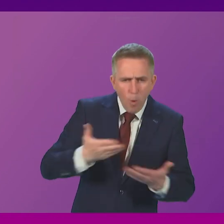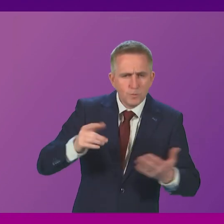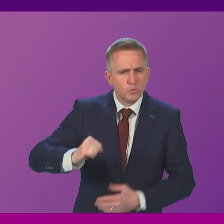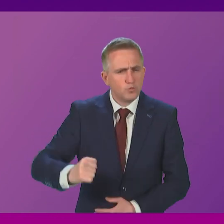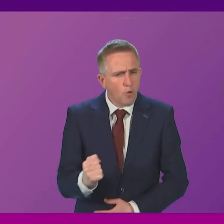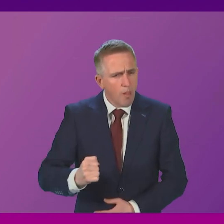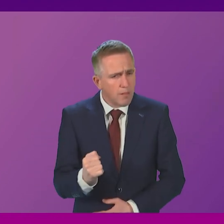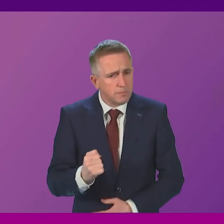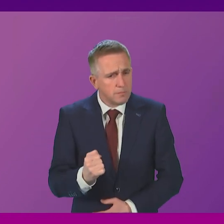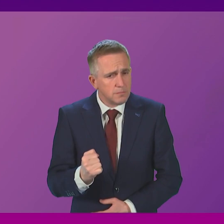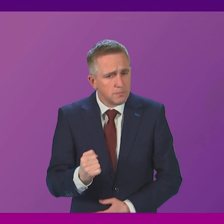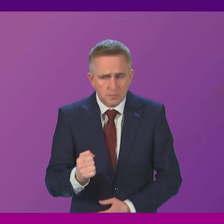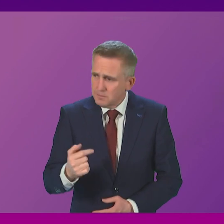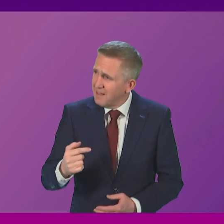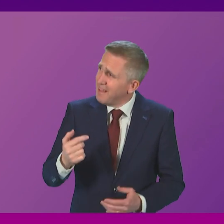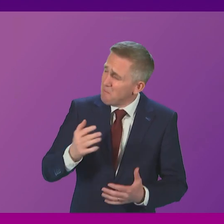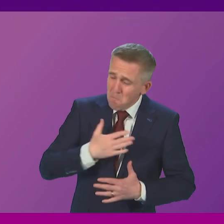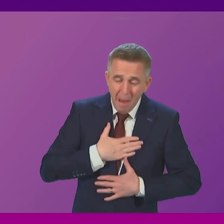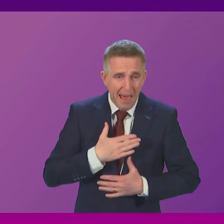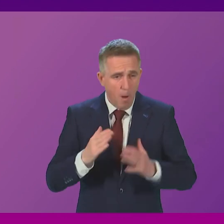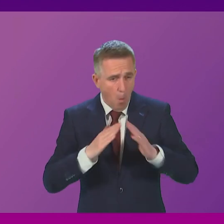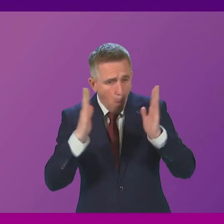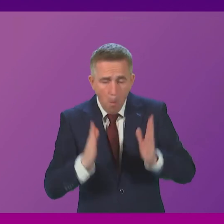that I have ever called, and will ever call, home—has been questioned over the years.